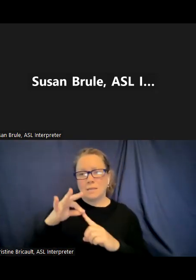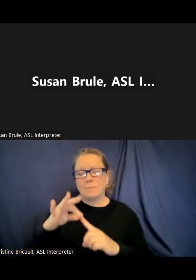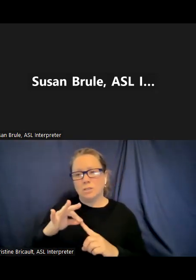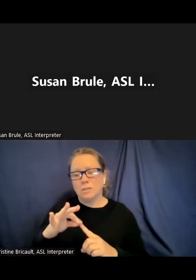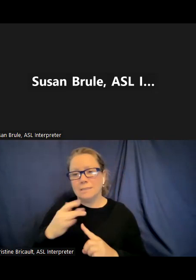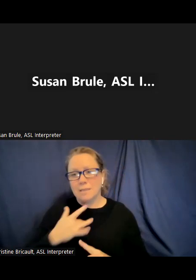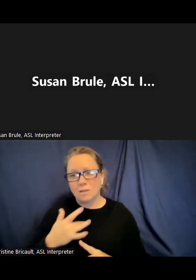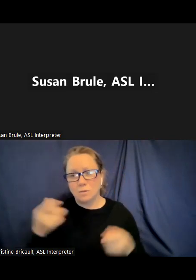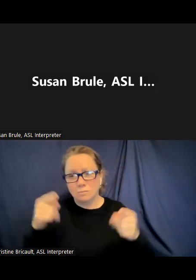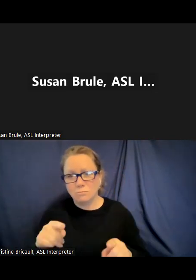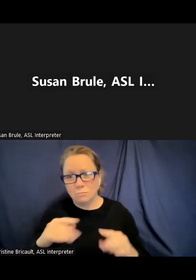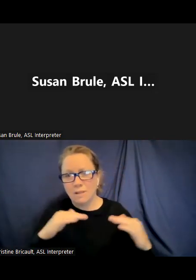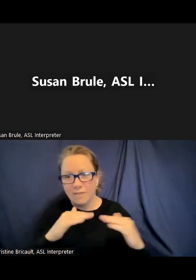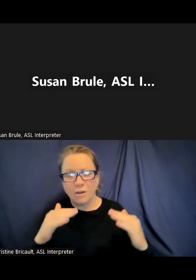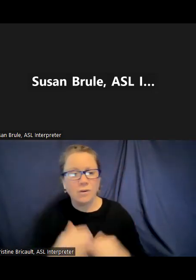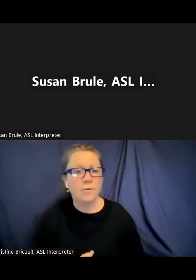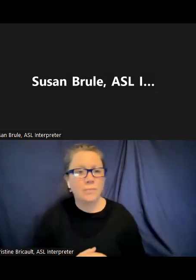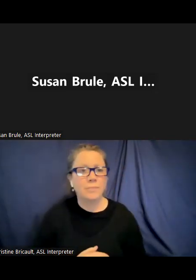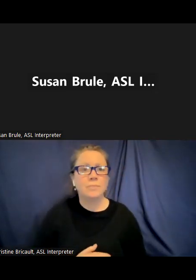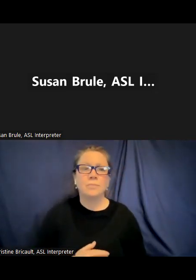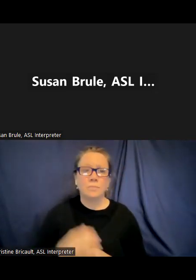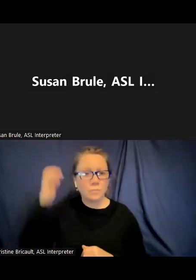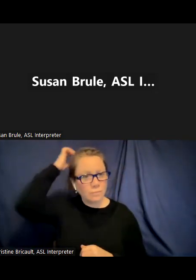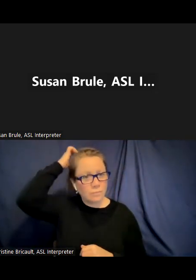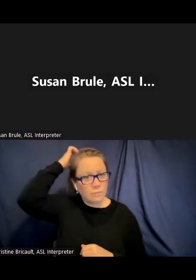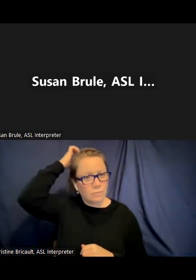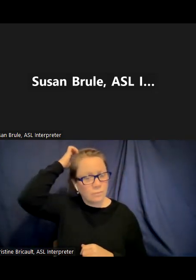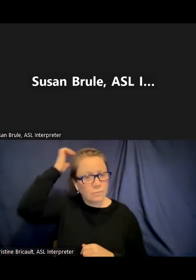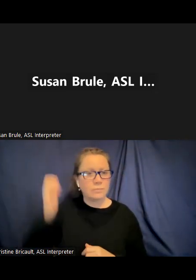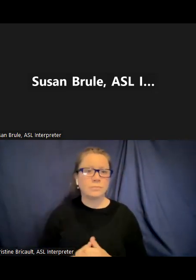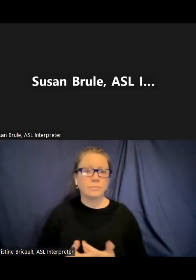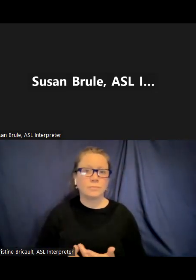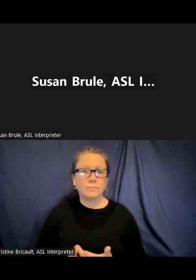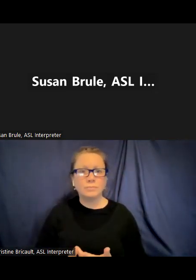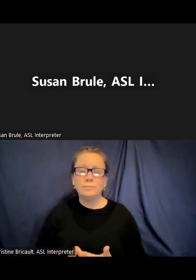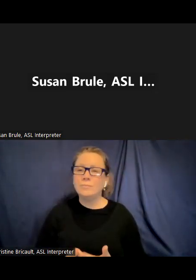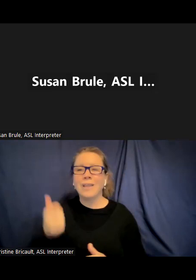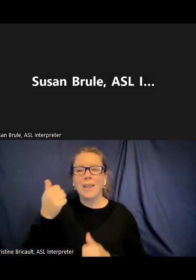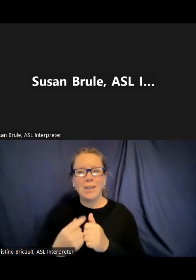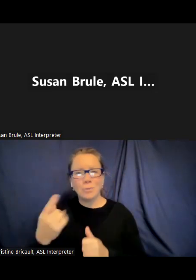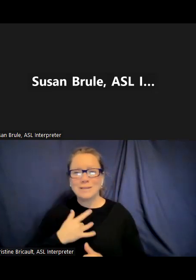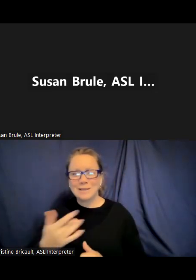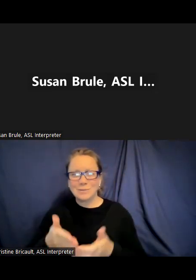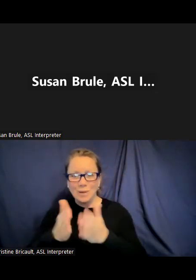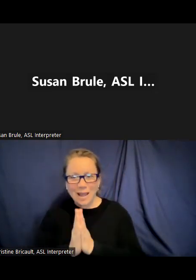I like to start with everybody's first question, which is "When can I say no?